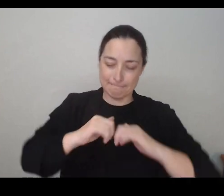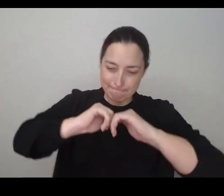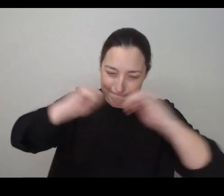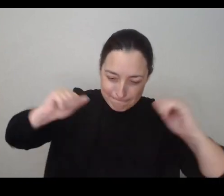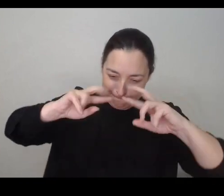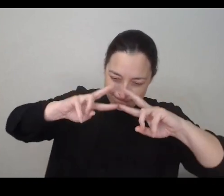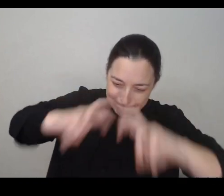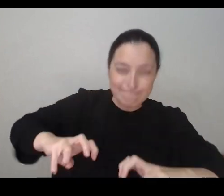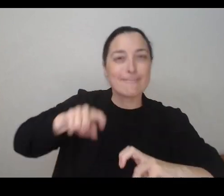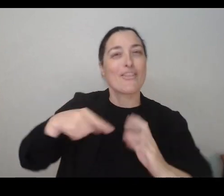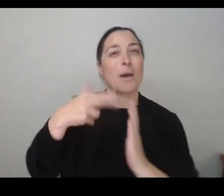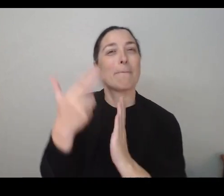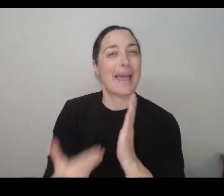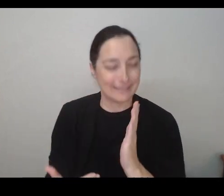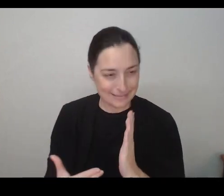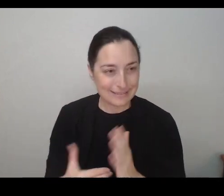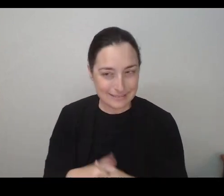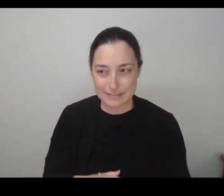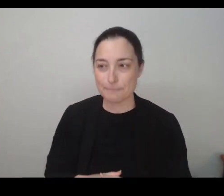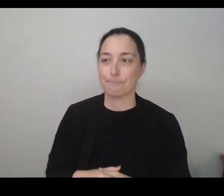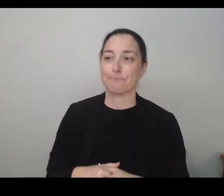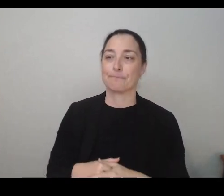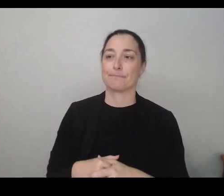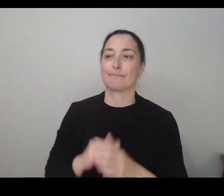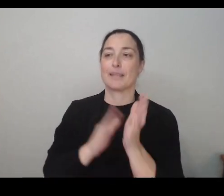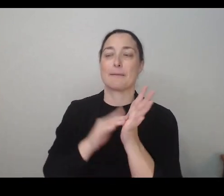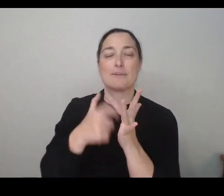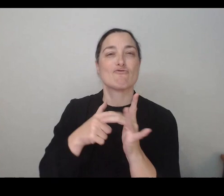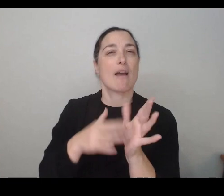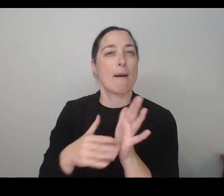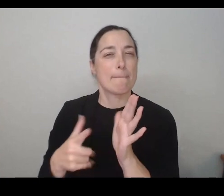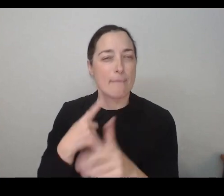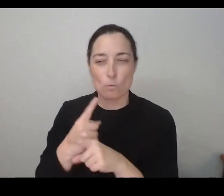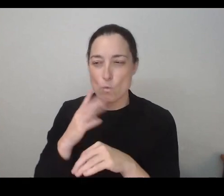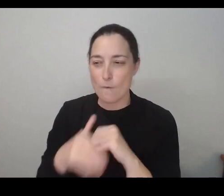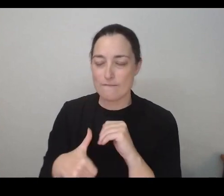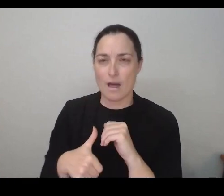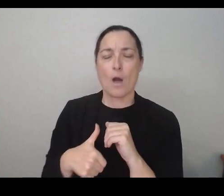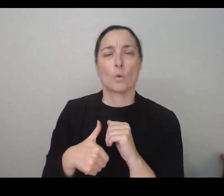And Vaiana talked a little a bit about how significant the writing was,